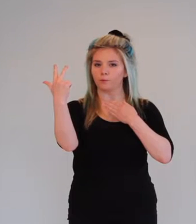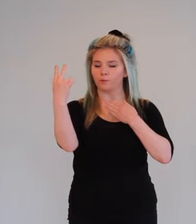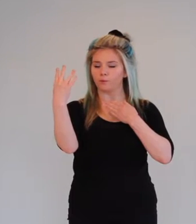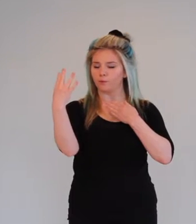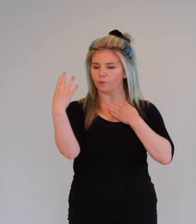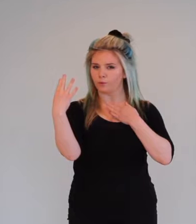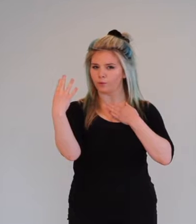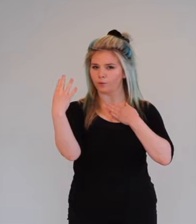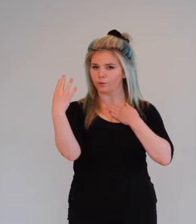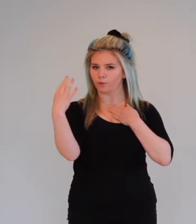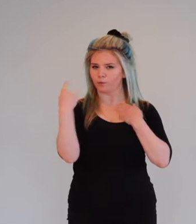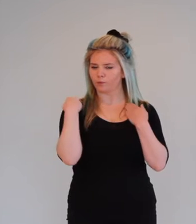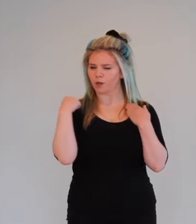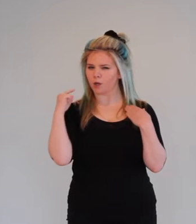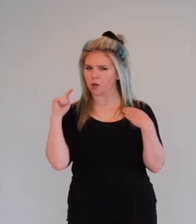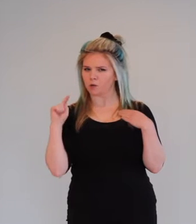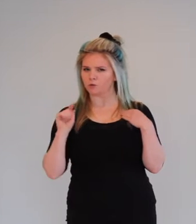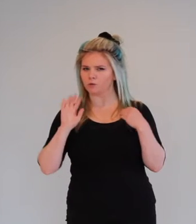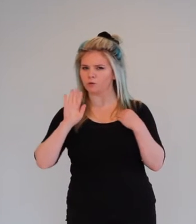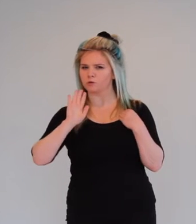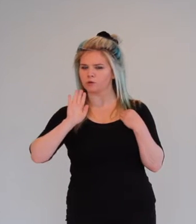and noticing how the body reacts to that breath